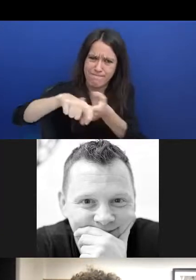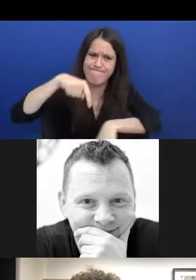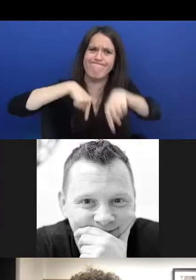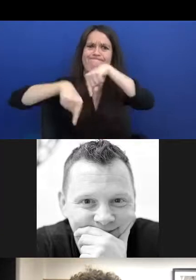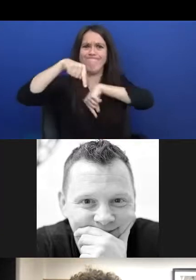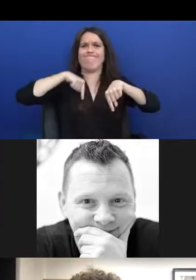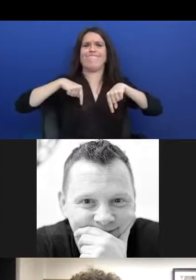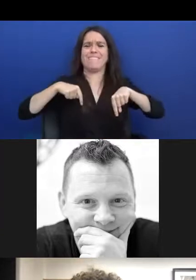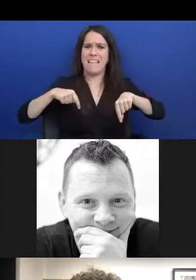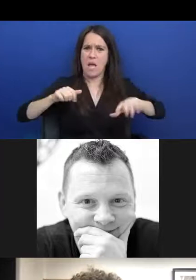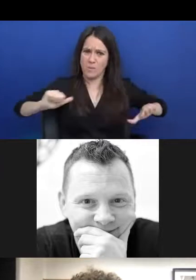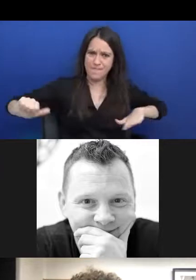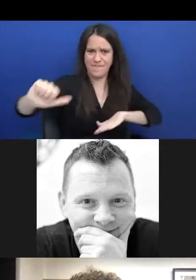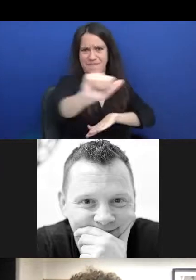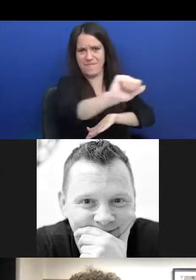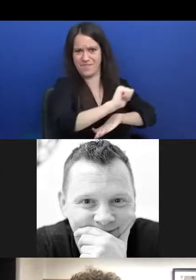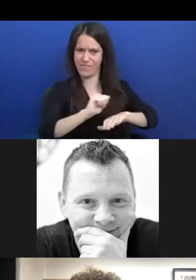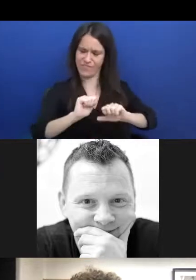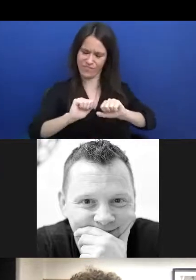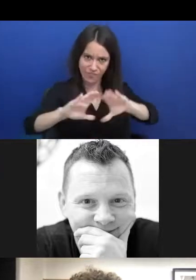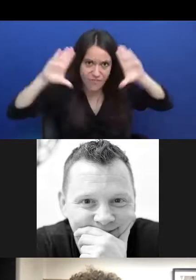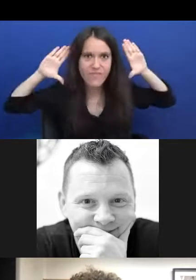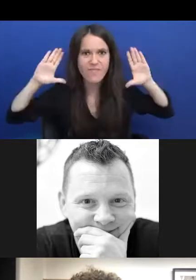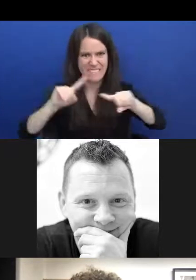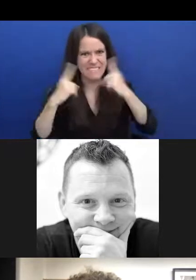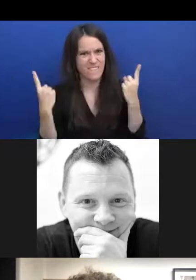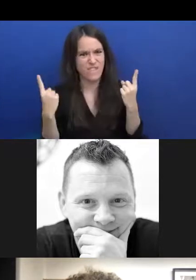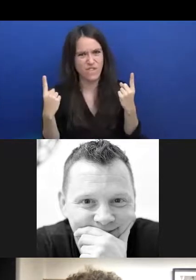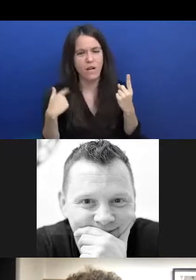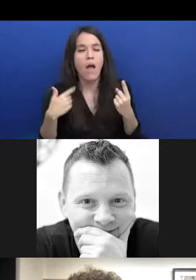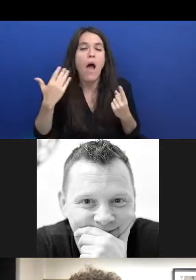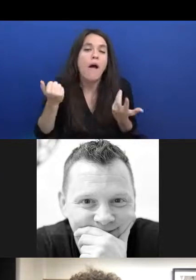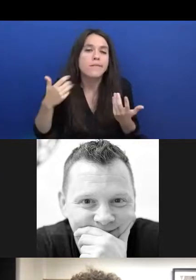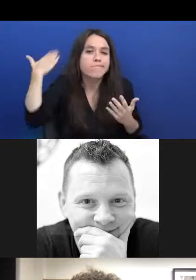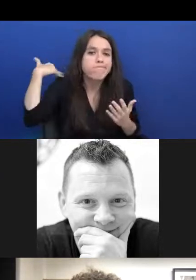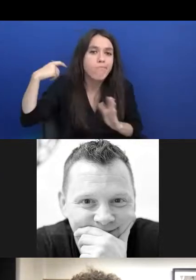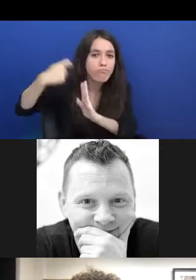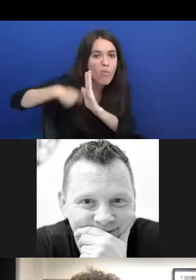how the fields in which we work have been shaped by colonial and imperialist projects and how our